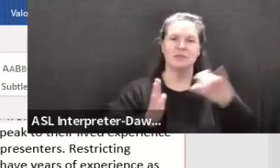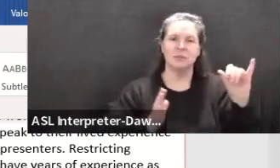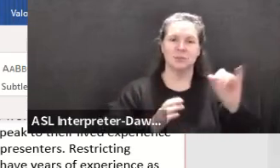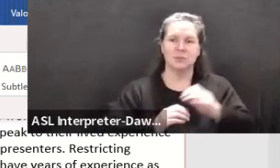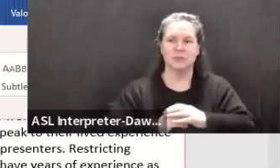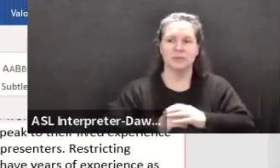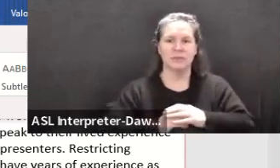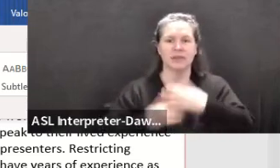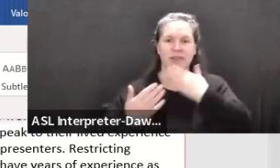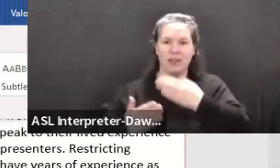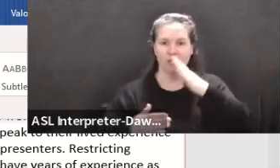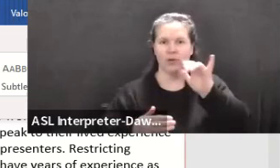[Ashley] Thank you for that as well.